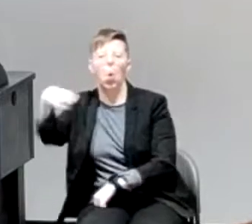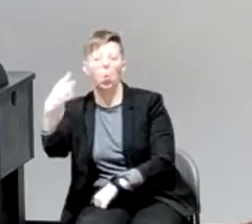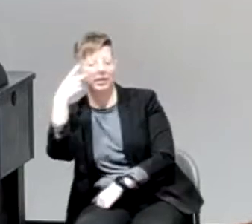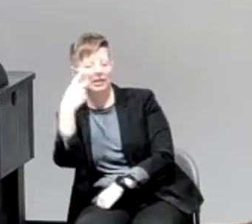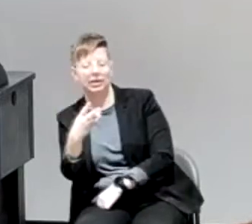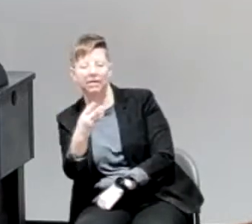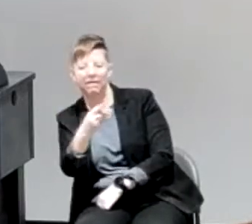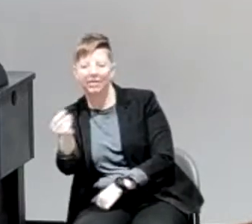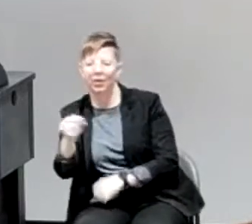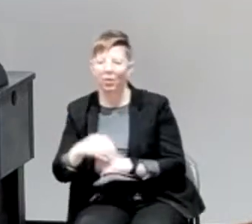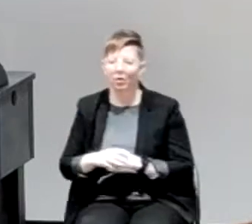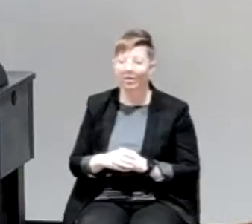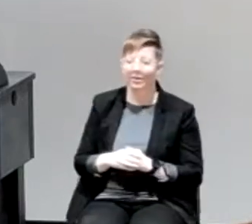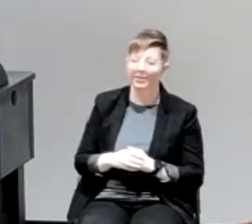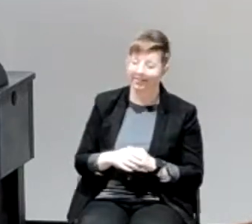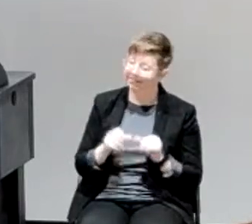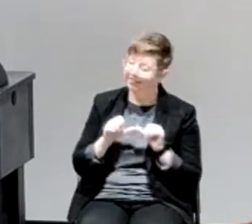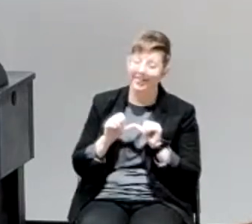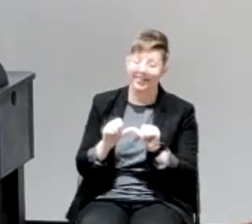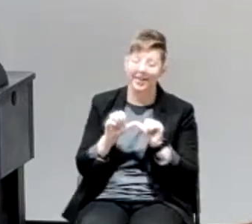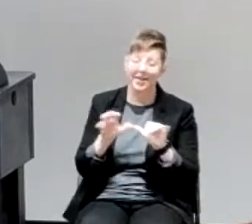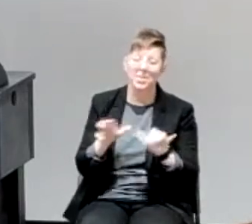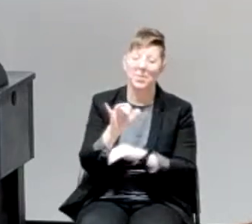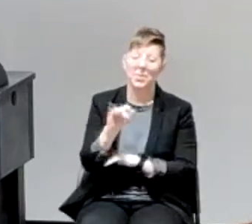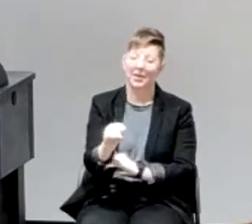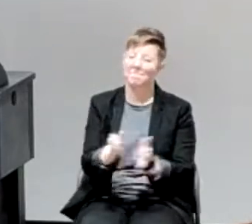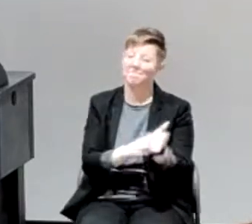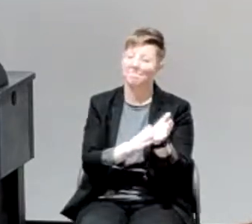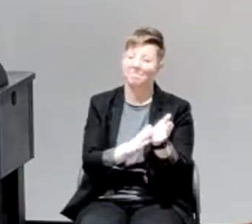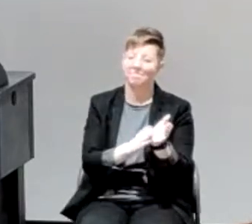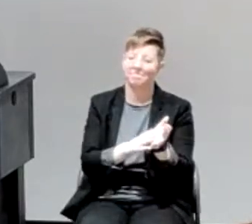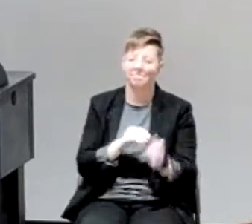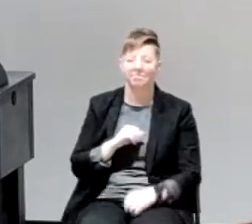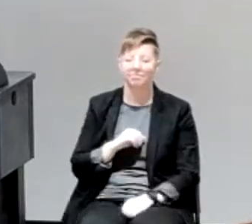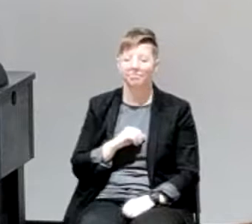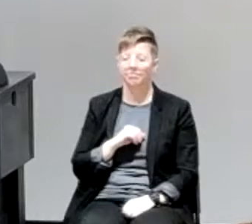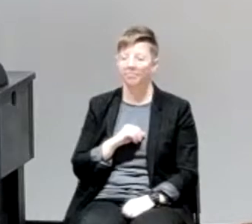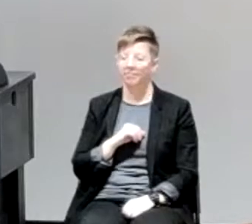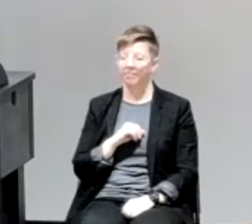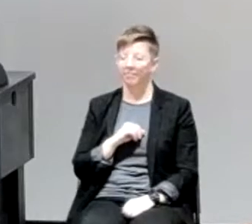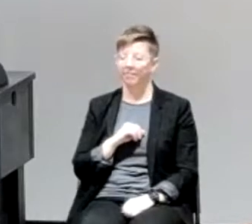ed institution known for an I've really tower